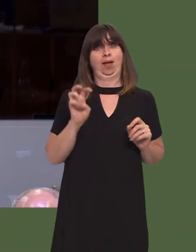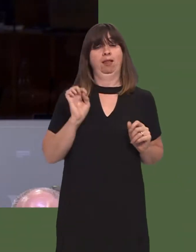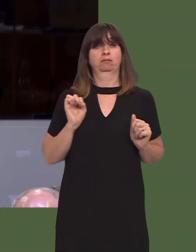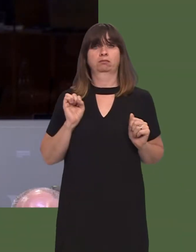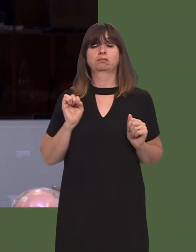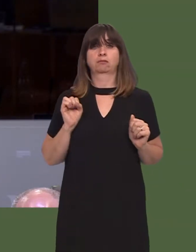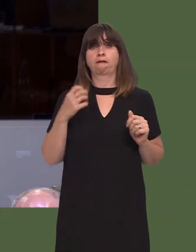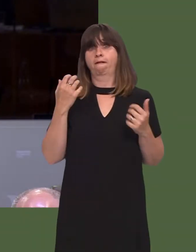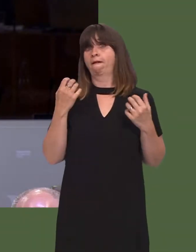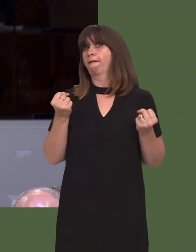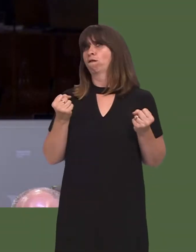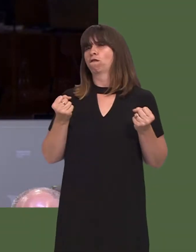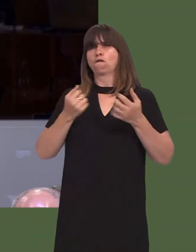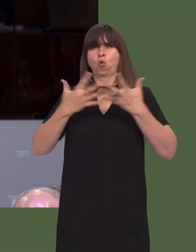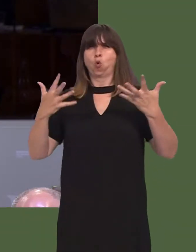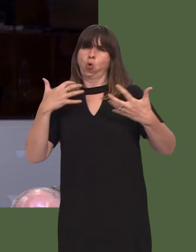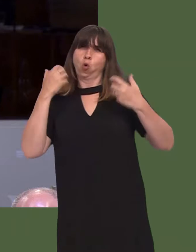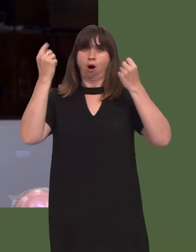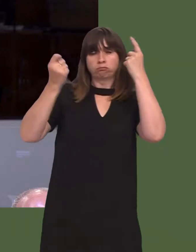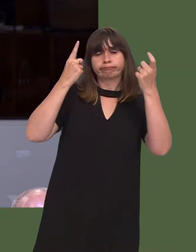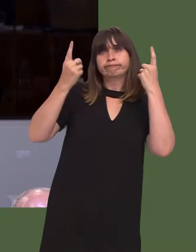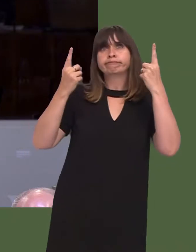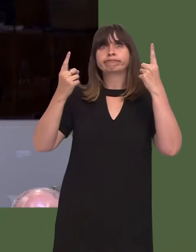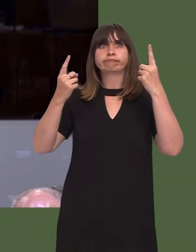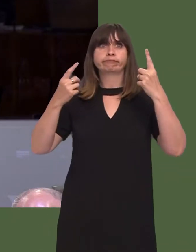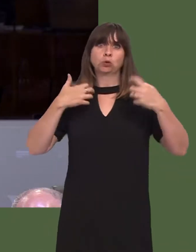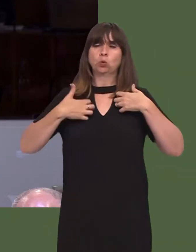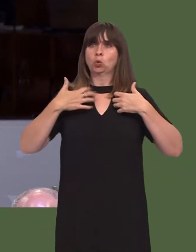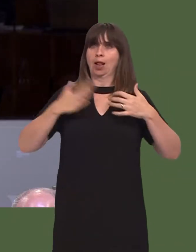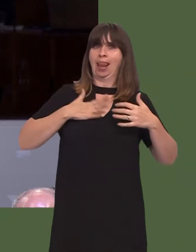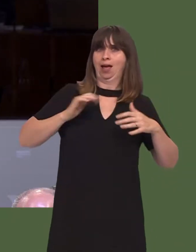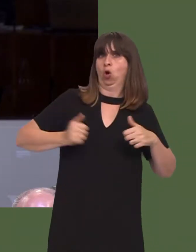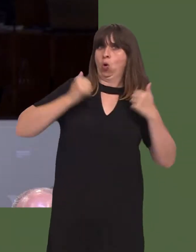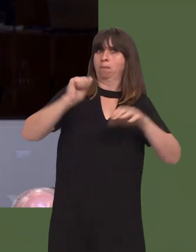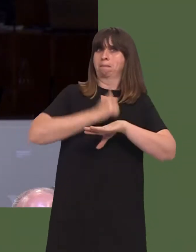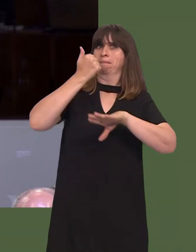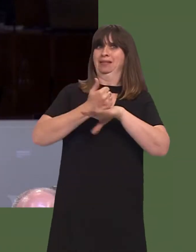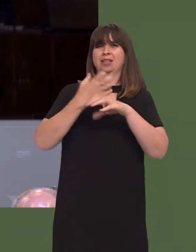say, in mid Wales, there is a great feel for entrepreneurship and there is a higher level